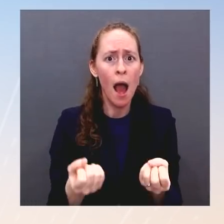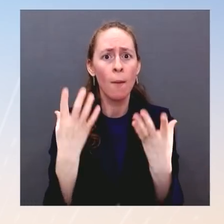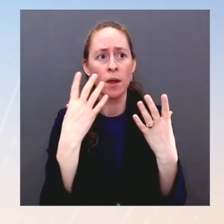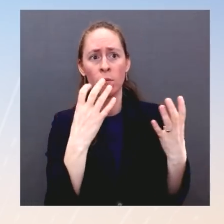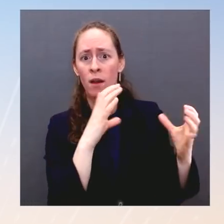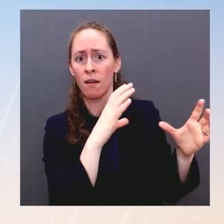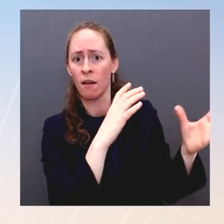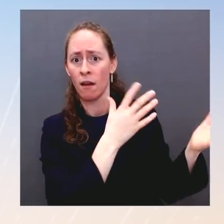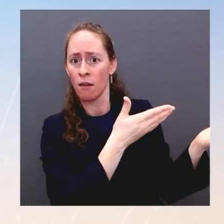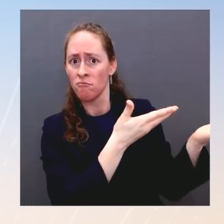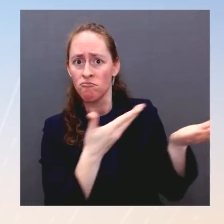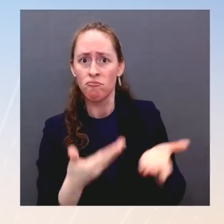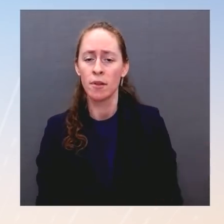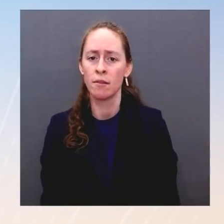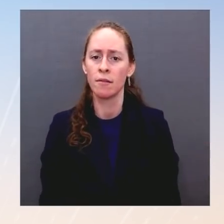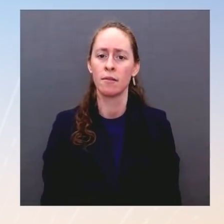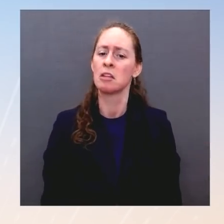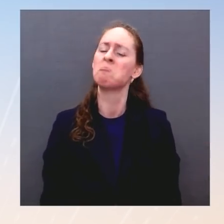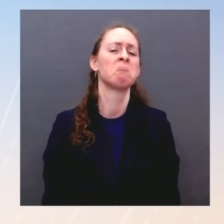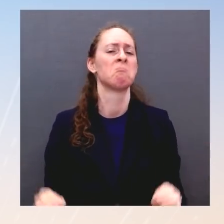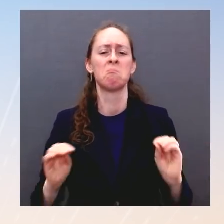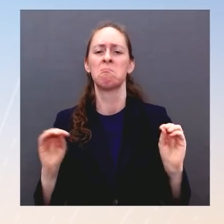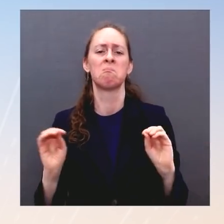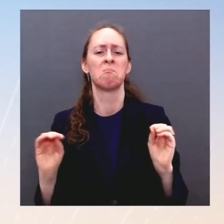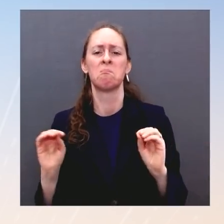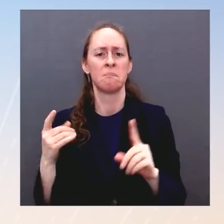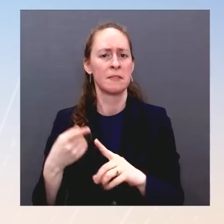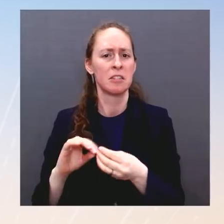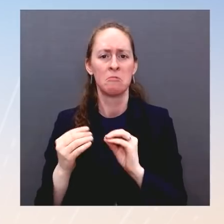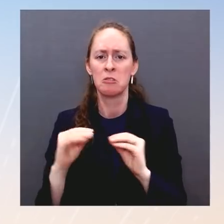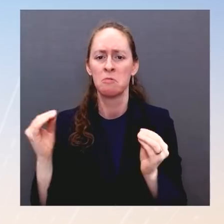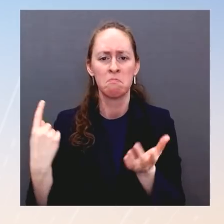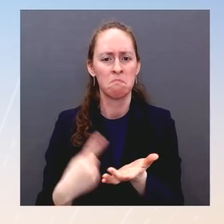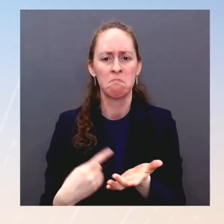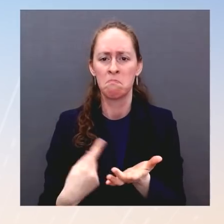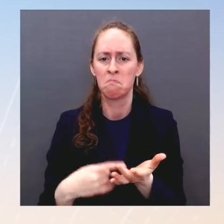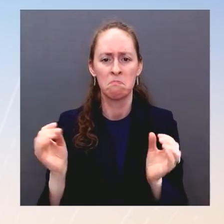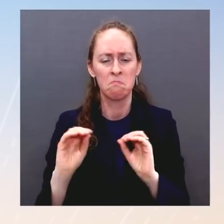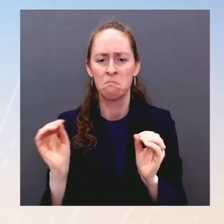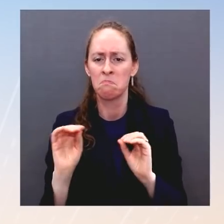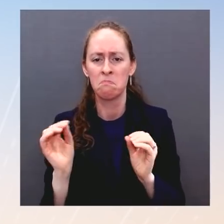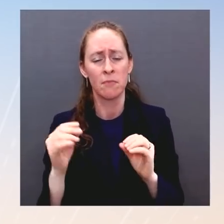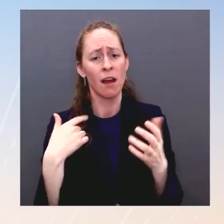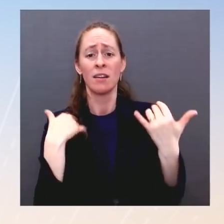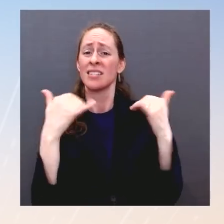is that we are always in constant contact with the refugee organizations, who do incredible work around the world.